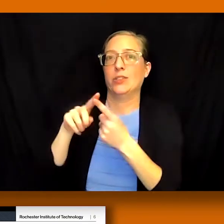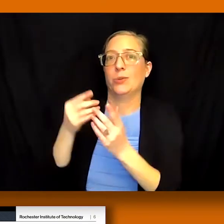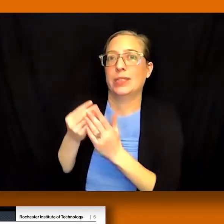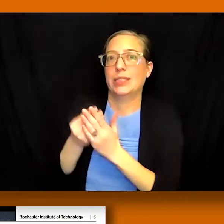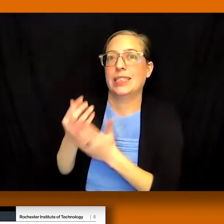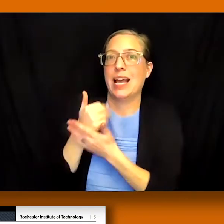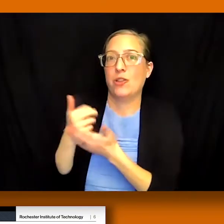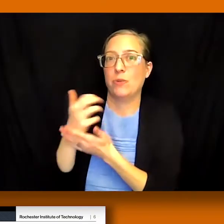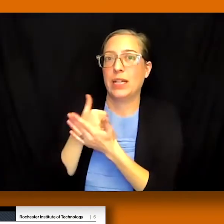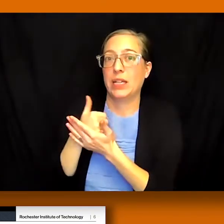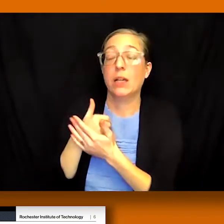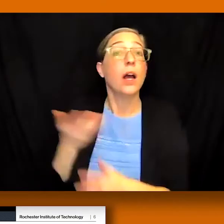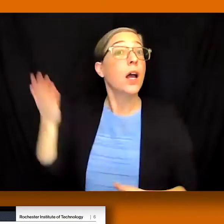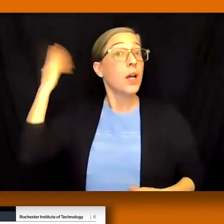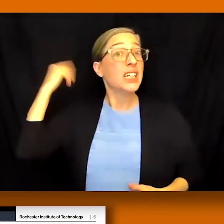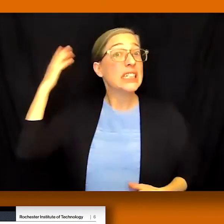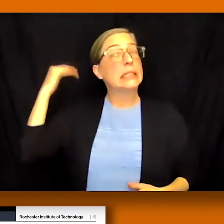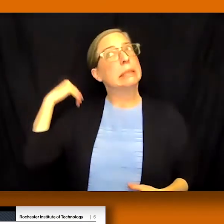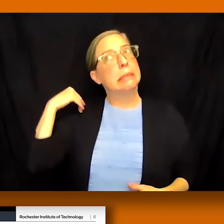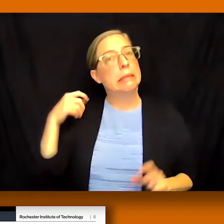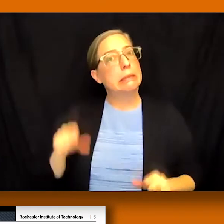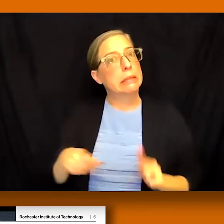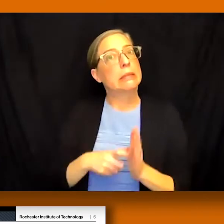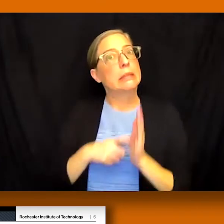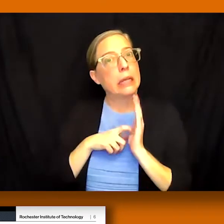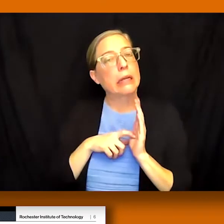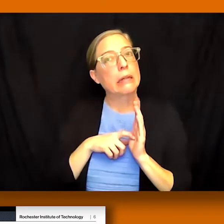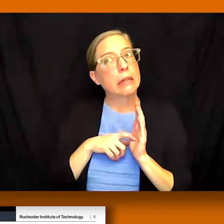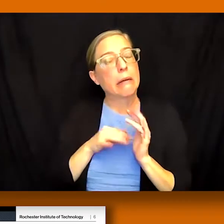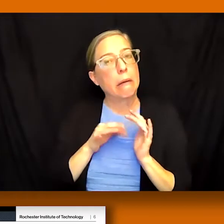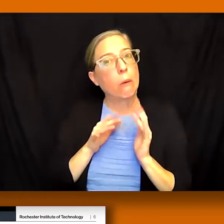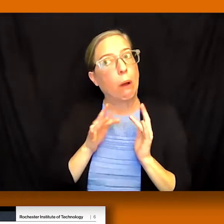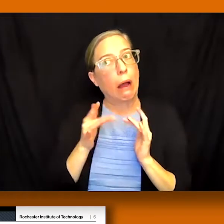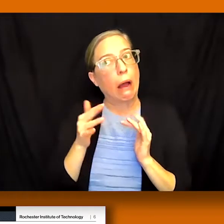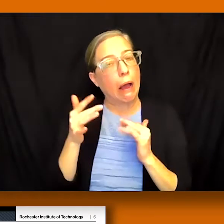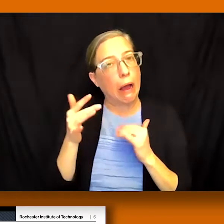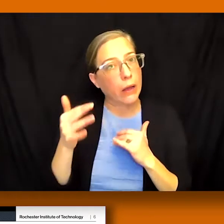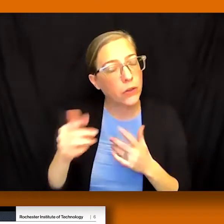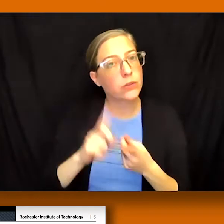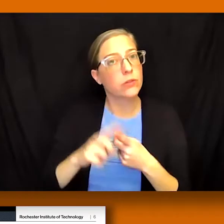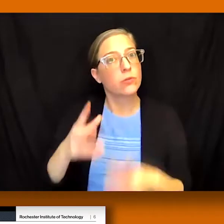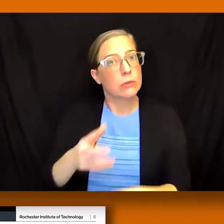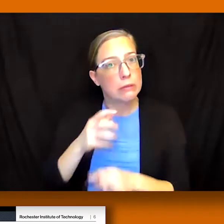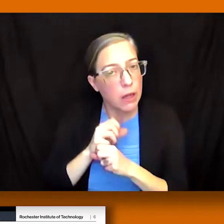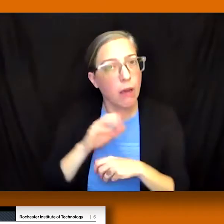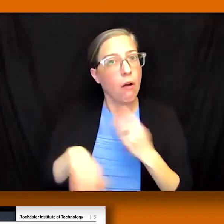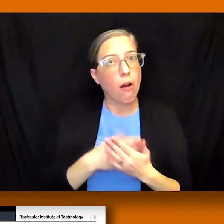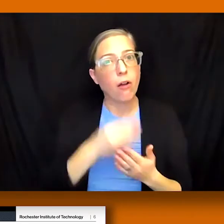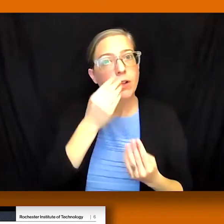in getting that salary information or waiting for approval. Um...